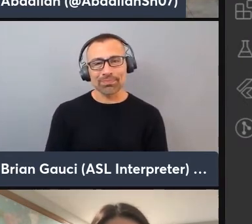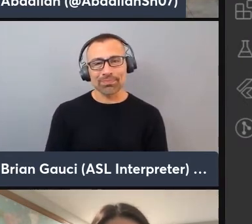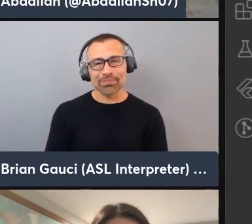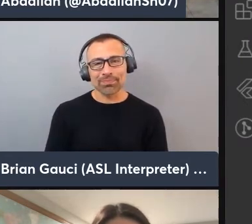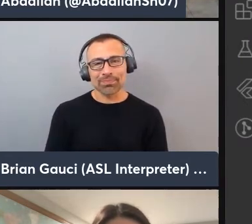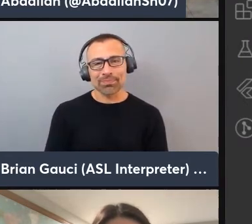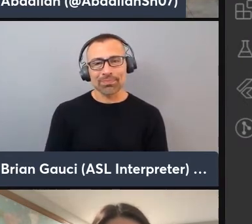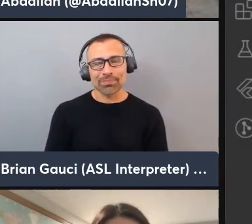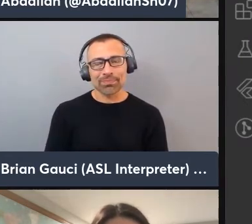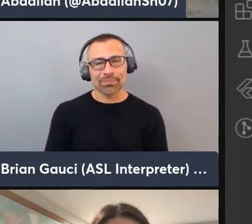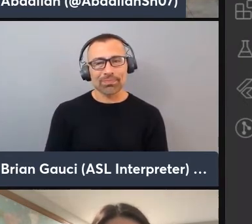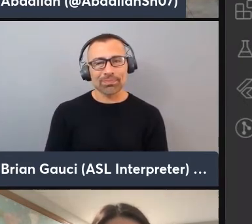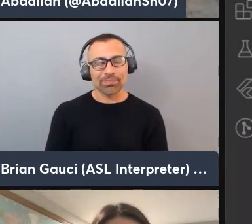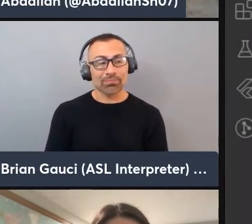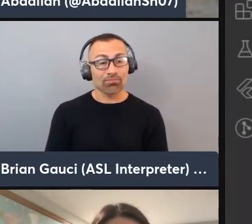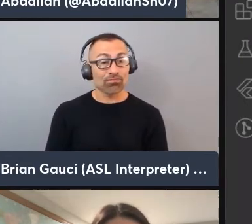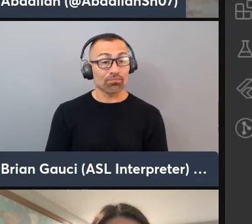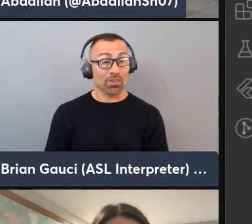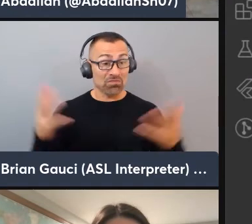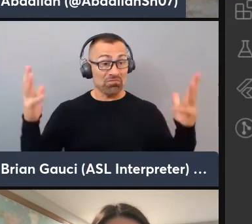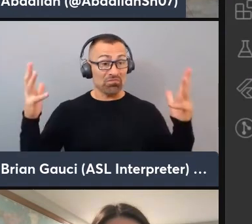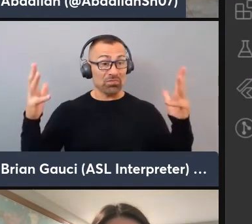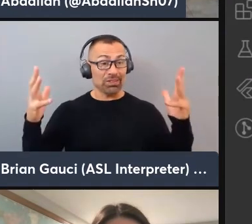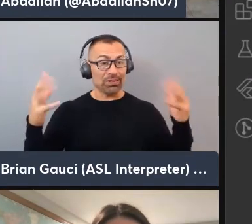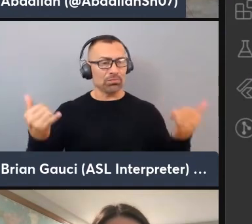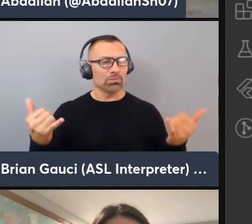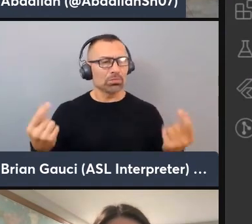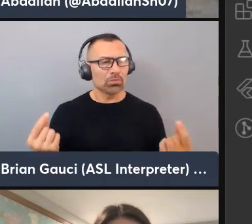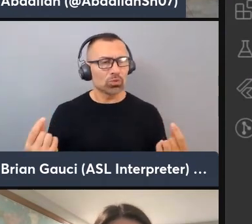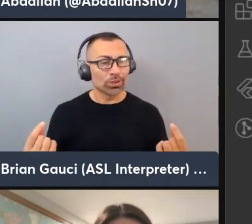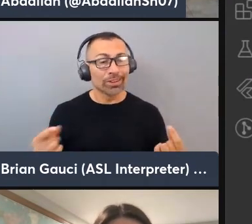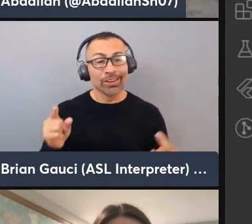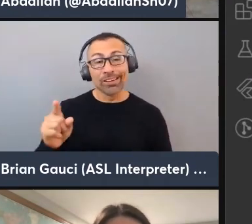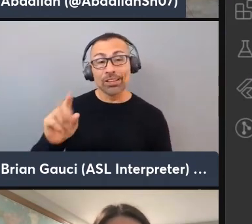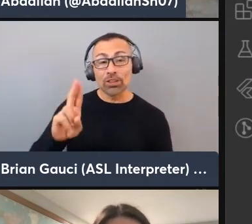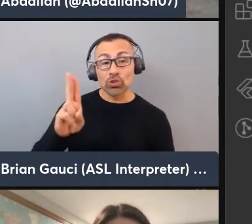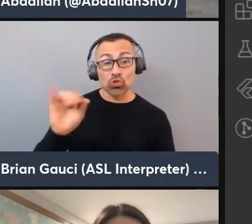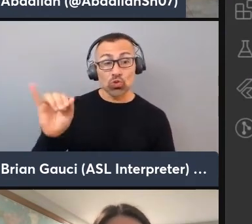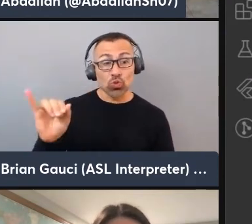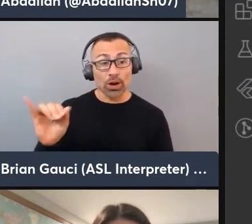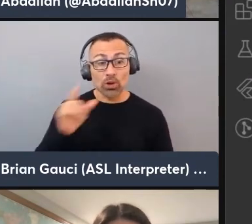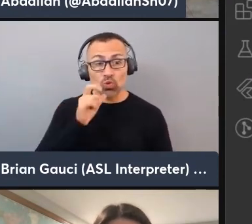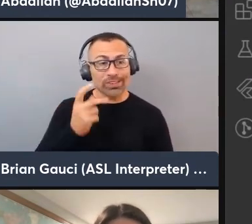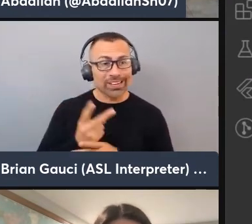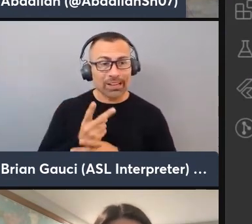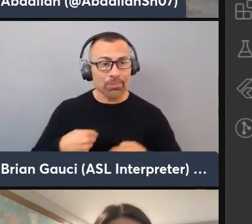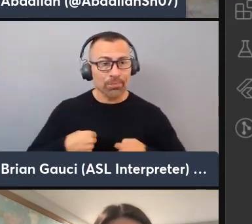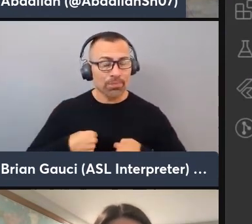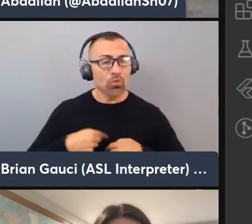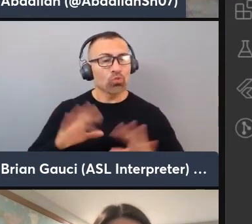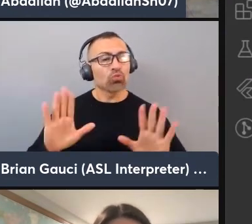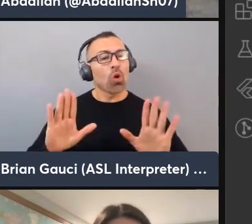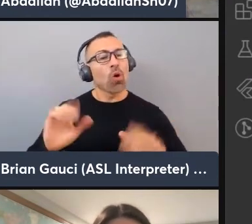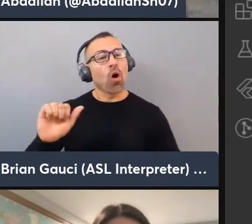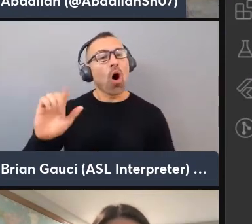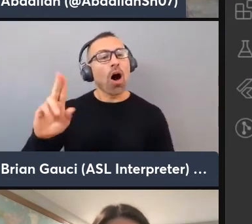so now after I sign up, all of this UI, by the way, is handled by our authenticator. So if you're trying to build a quick demo,